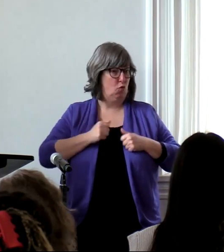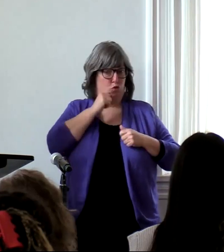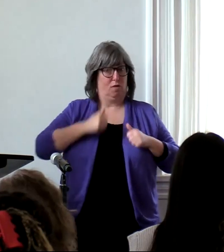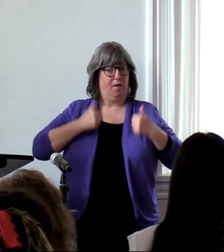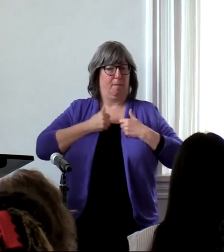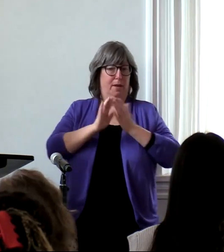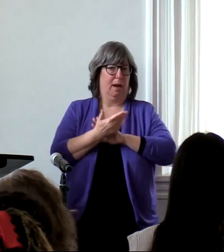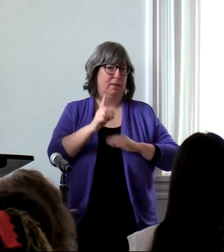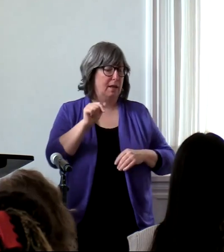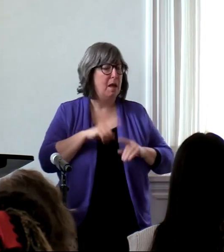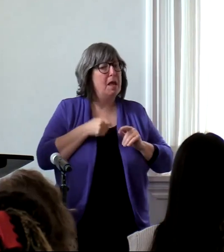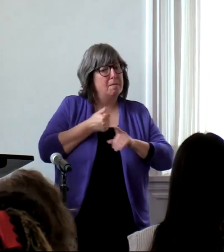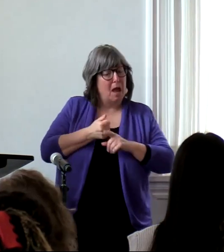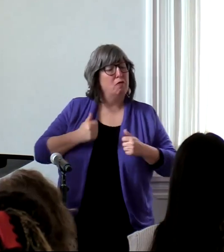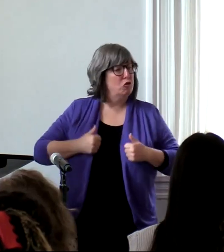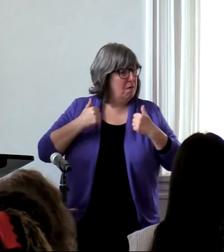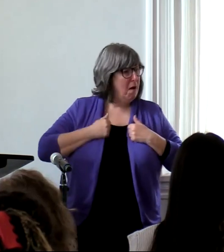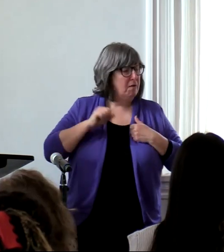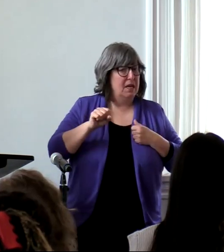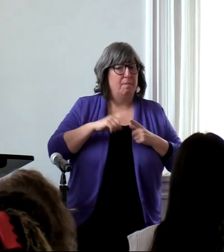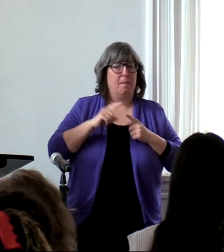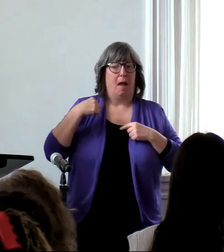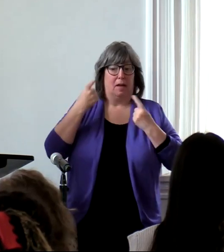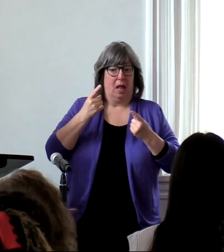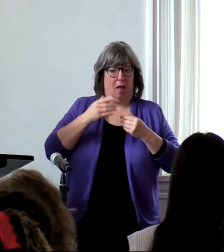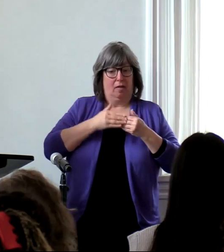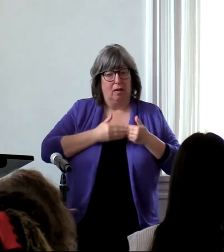Luckily he survived, and would have lifelong changes to adjust to